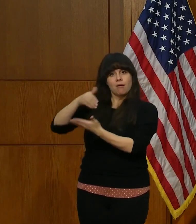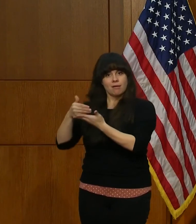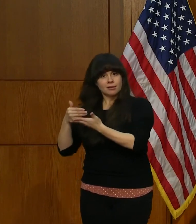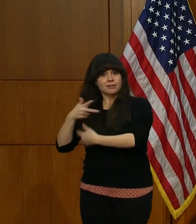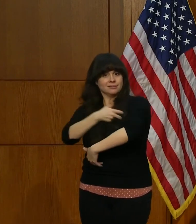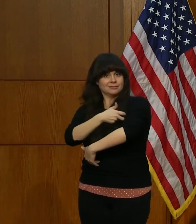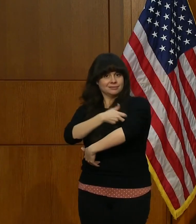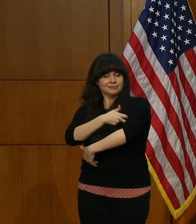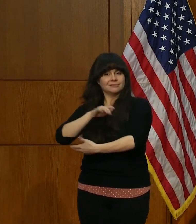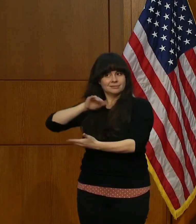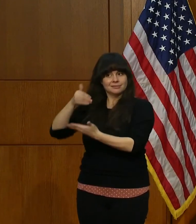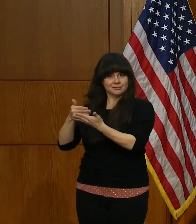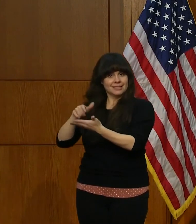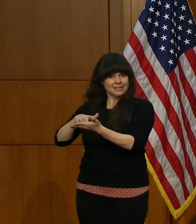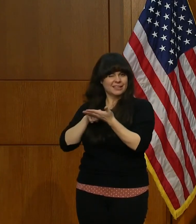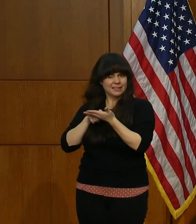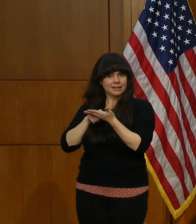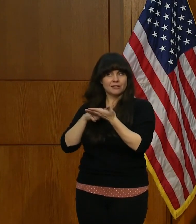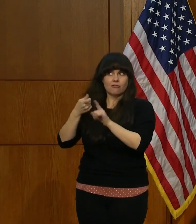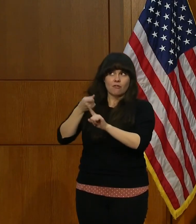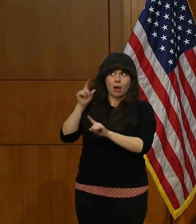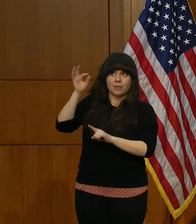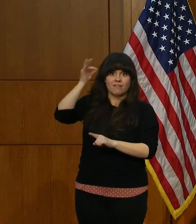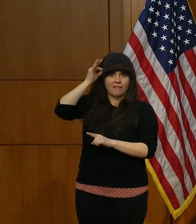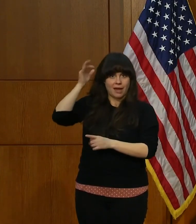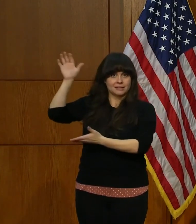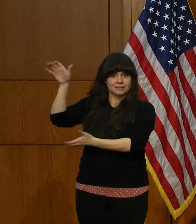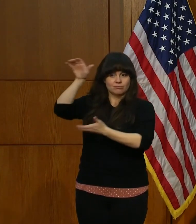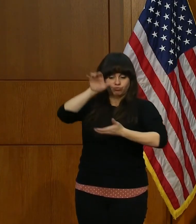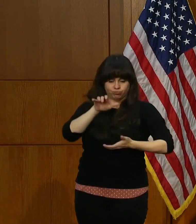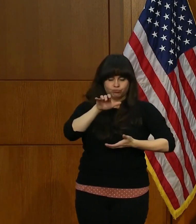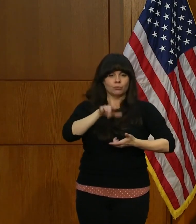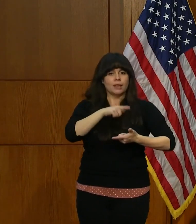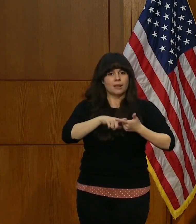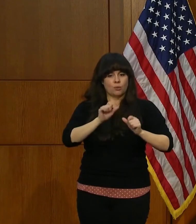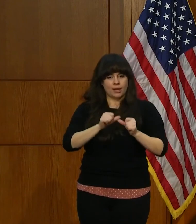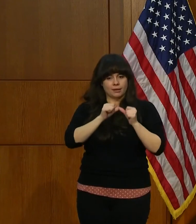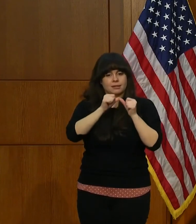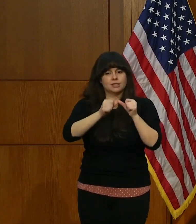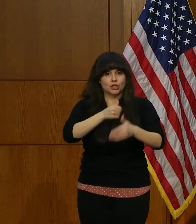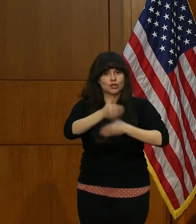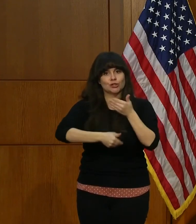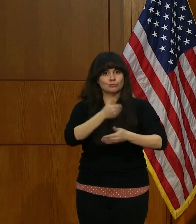EFFORT. WE JUST NEED FUEL IN THE FORM OF CUVEE COVID VACCINE DOSES FROM OUR FEDERAL